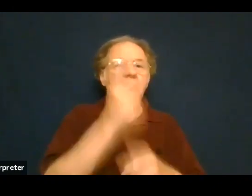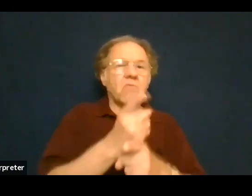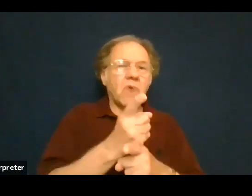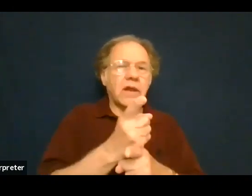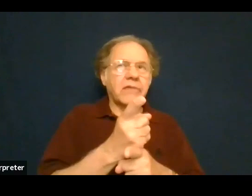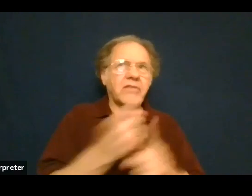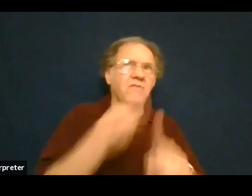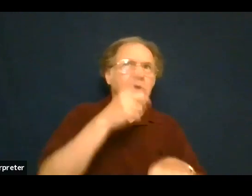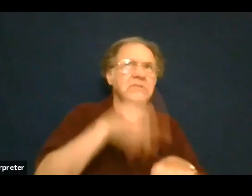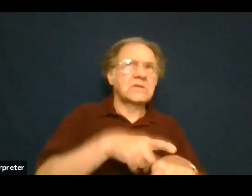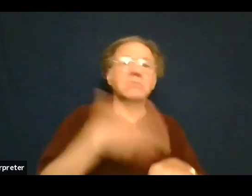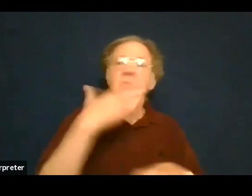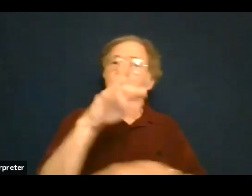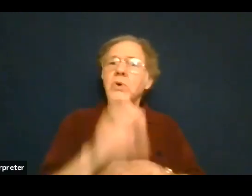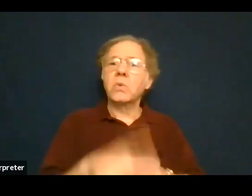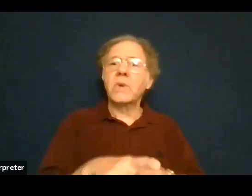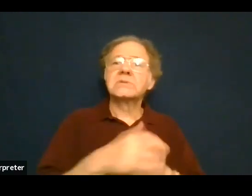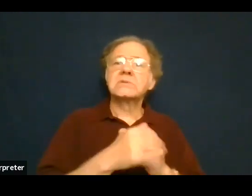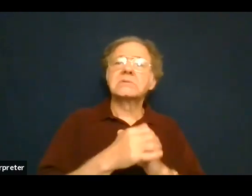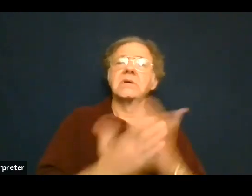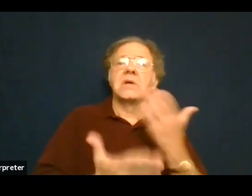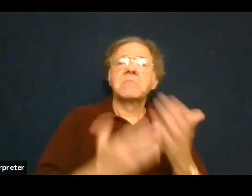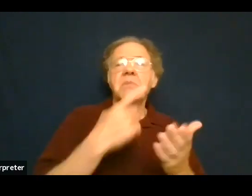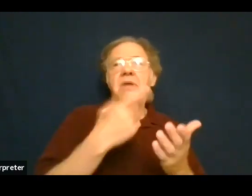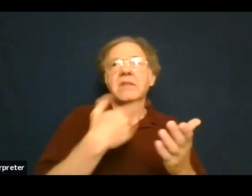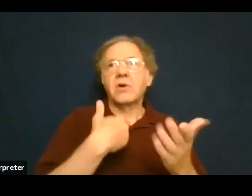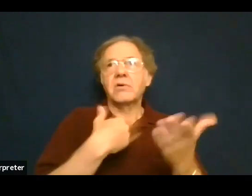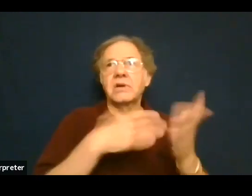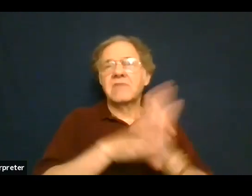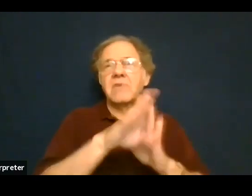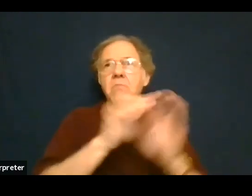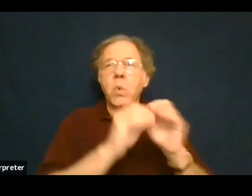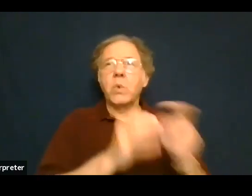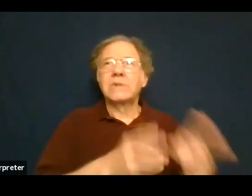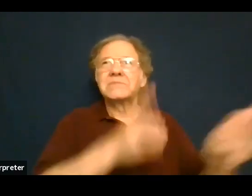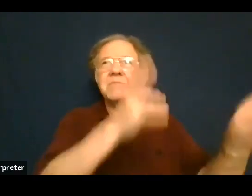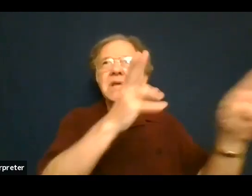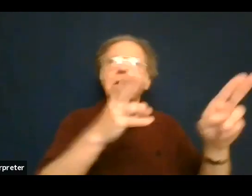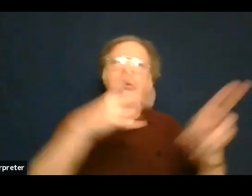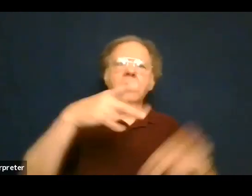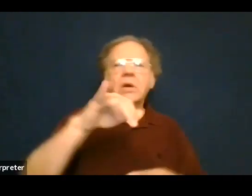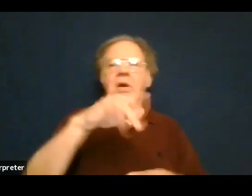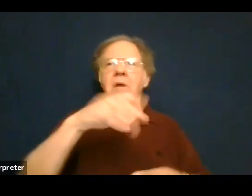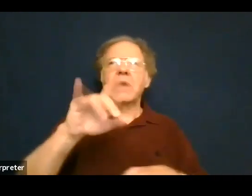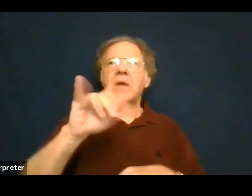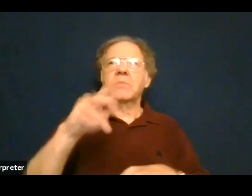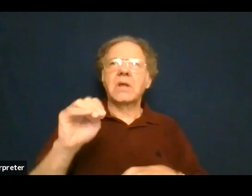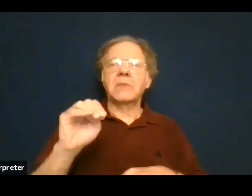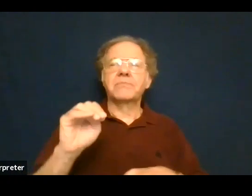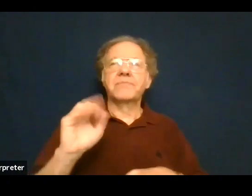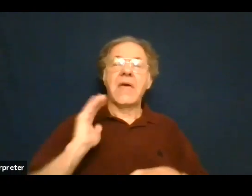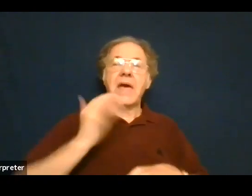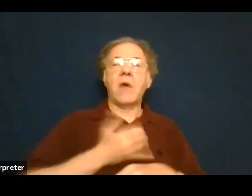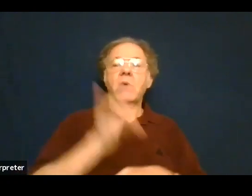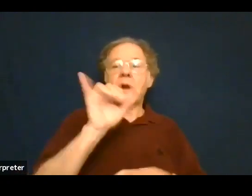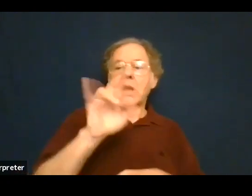There may be development of speedier pipelines. I know that our IRB, our institutional review board that